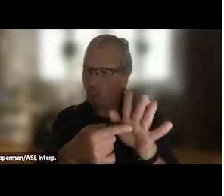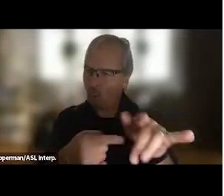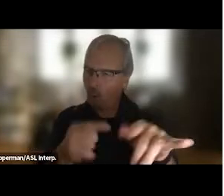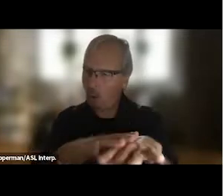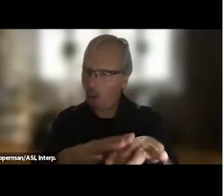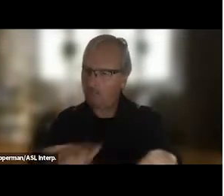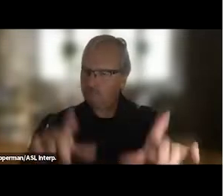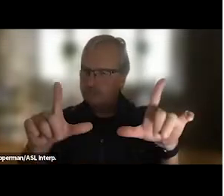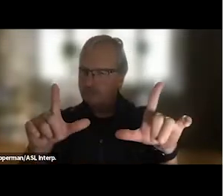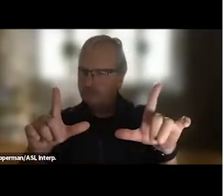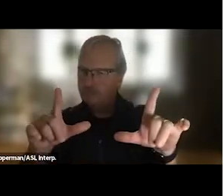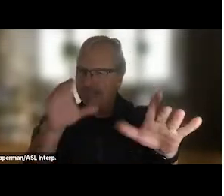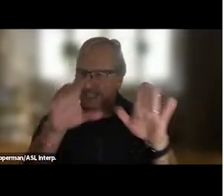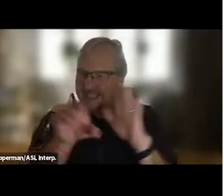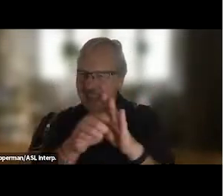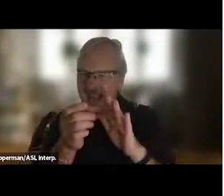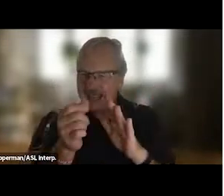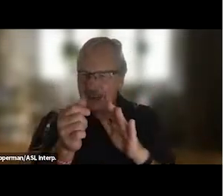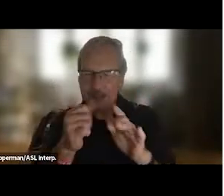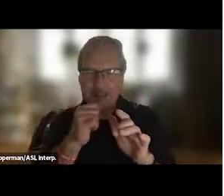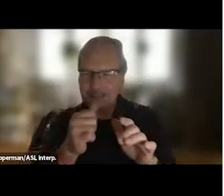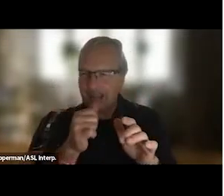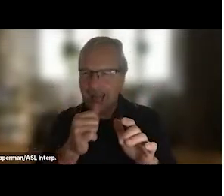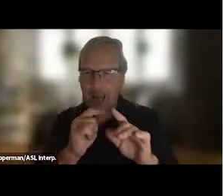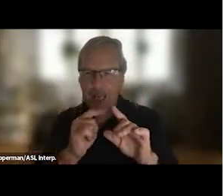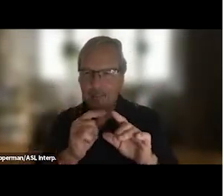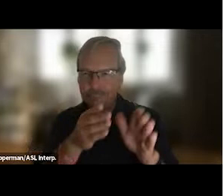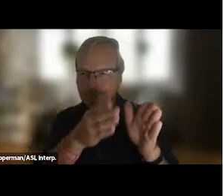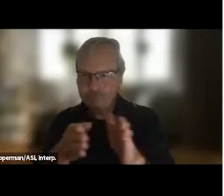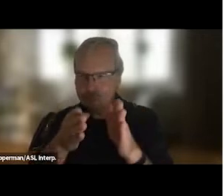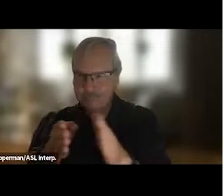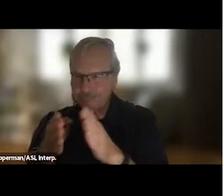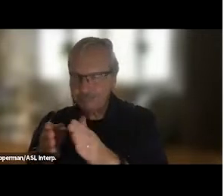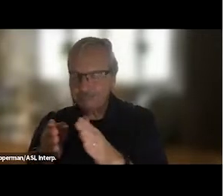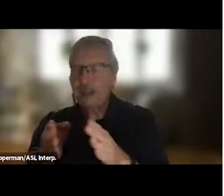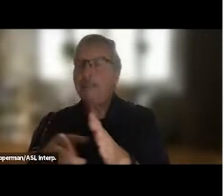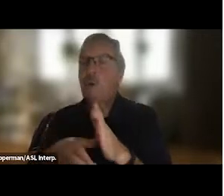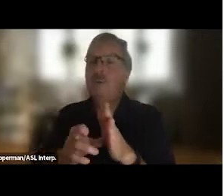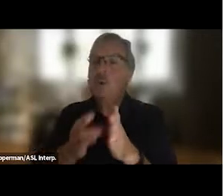the slide is a little out of out of order. I'm gonna go over what some of the medications are real quick